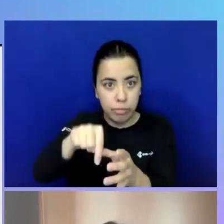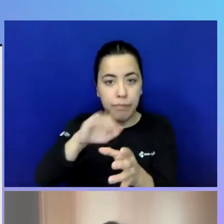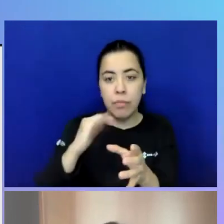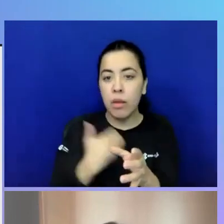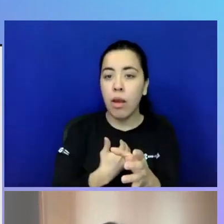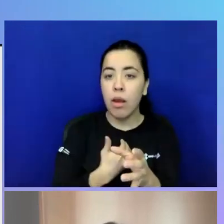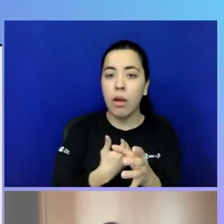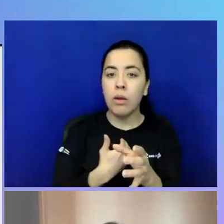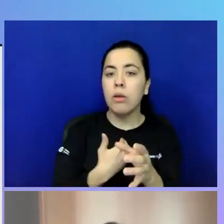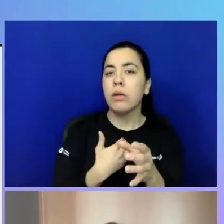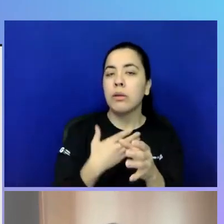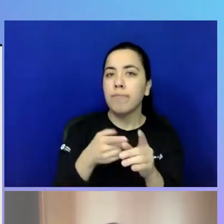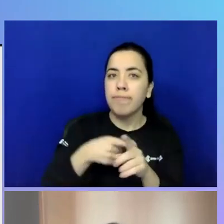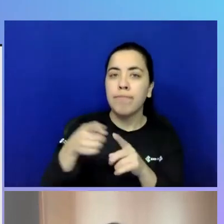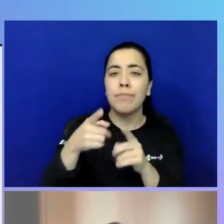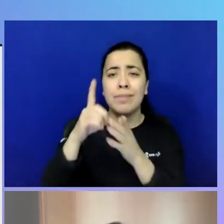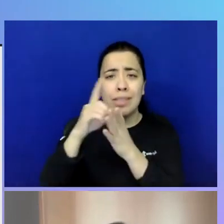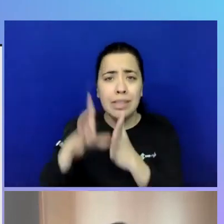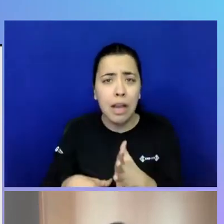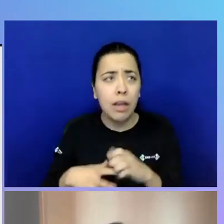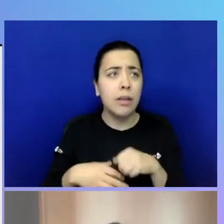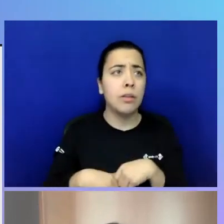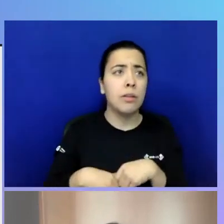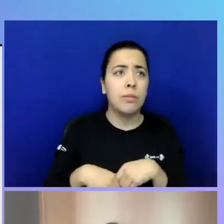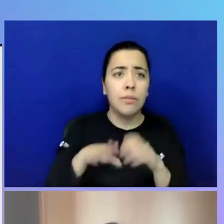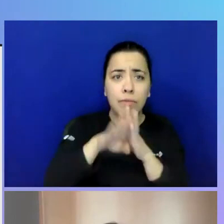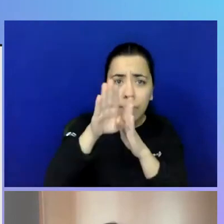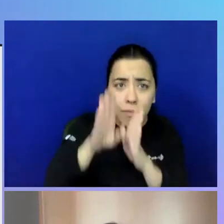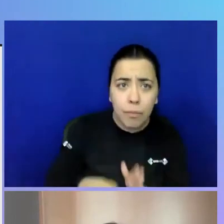testers, our Bas, our project managers all working closely